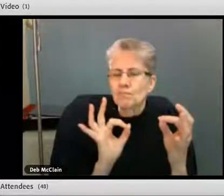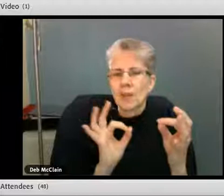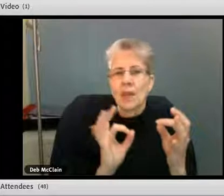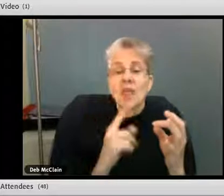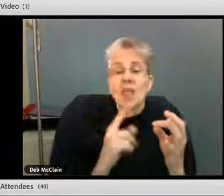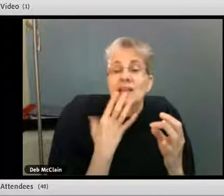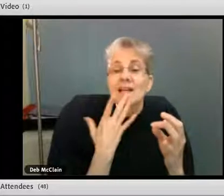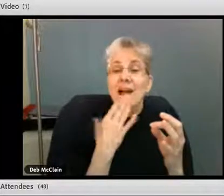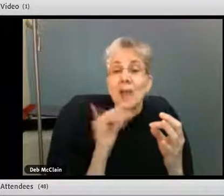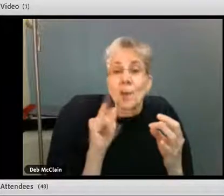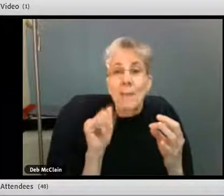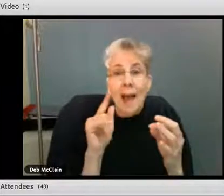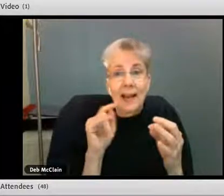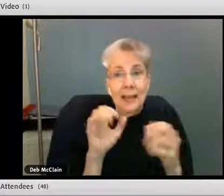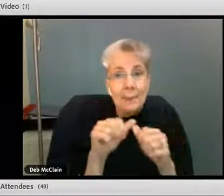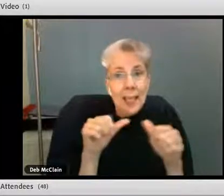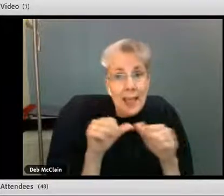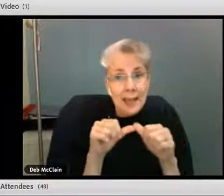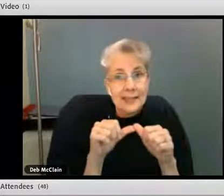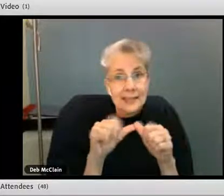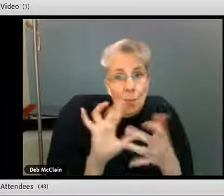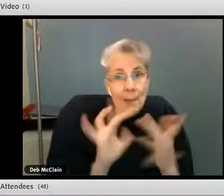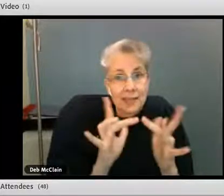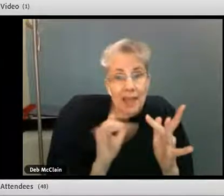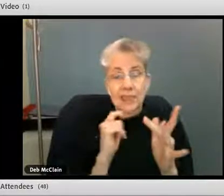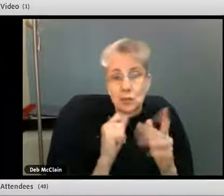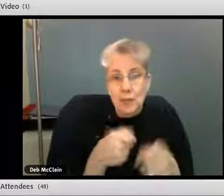if you're not naturally inclined to be able to do that well.